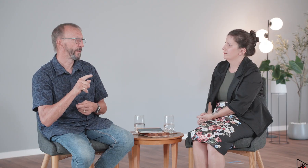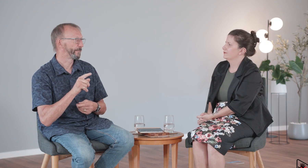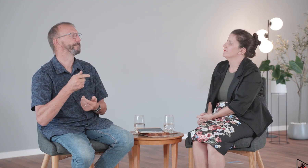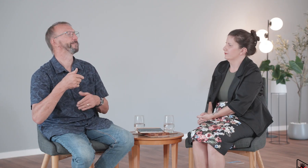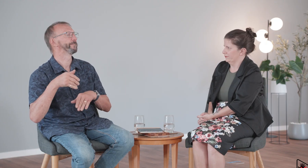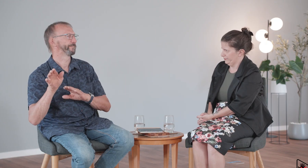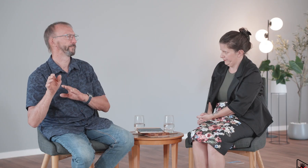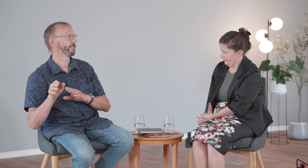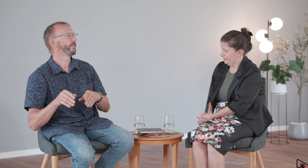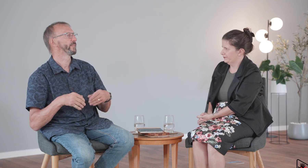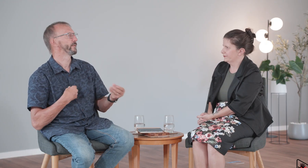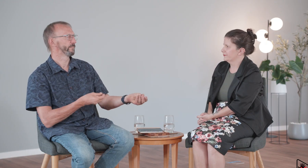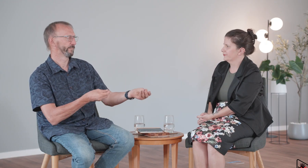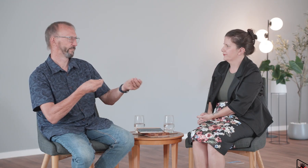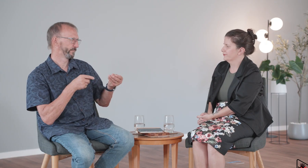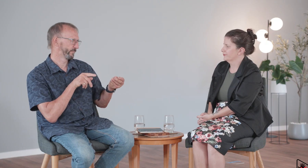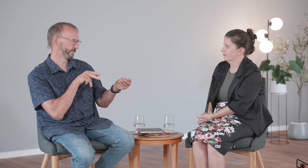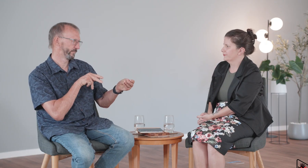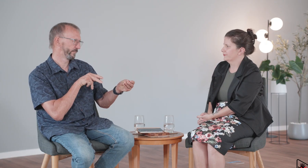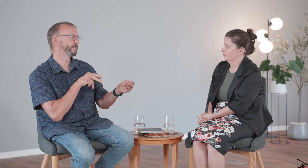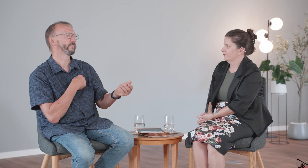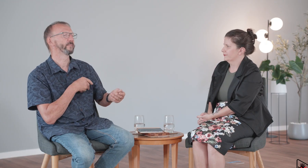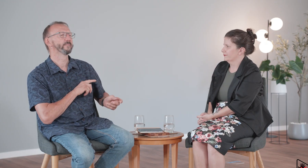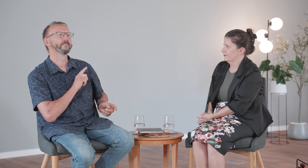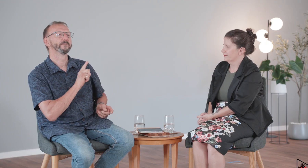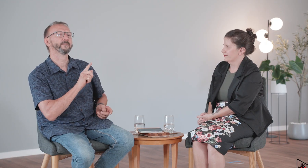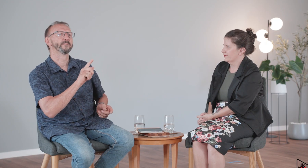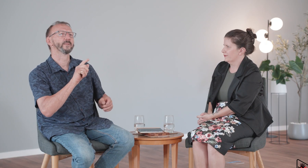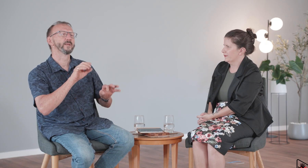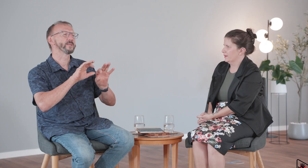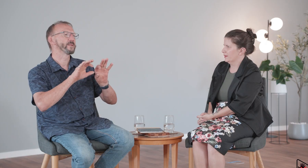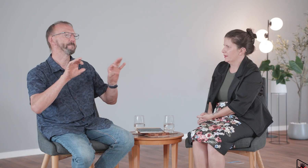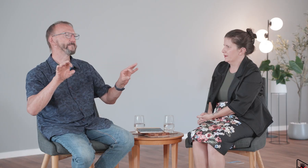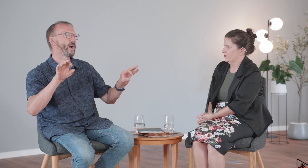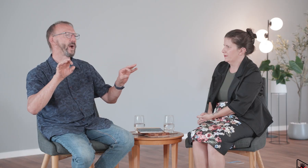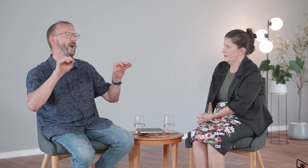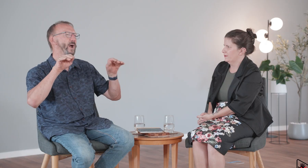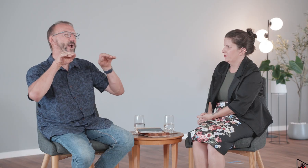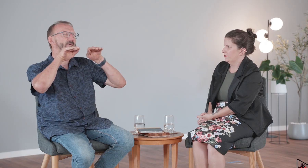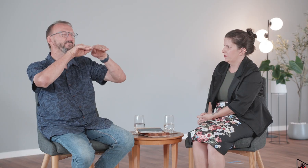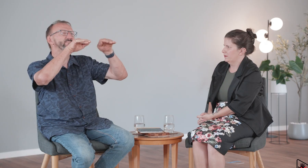they're happy, that order will be placed. And then that's something that we can follow to create the